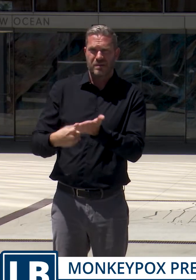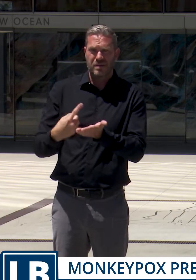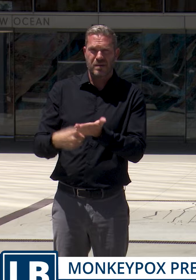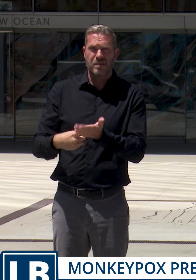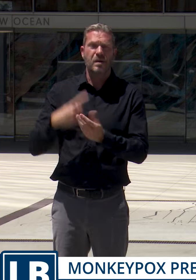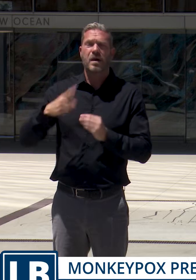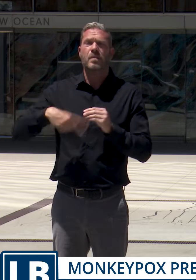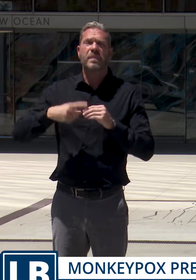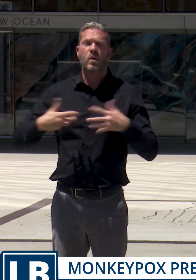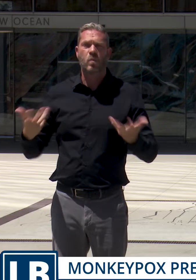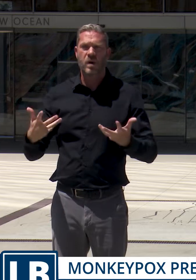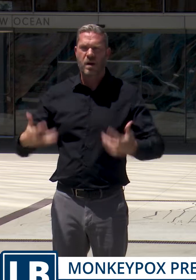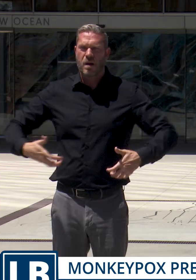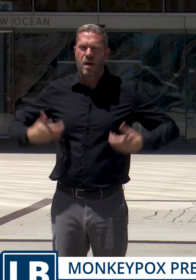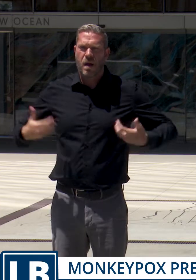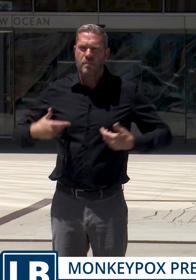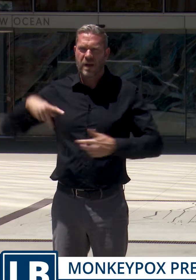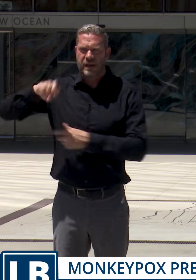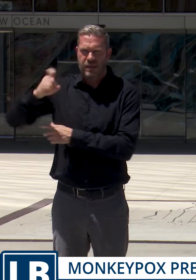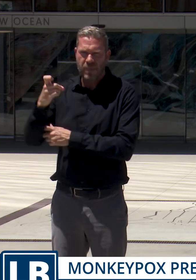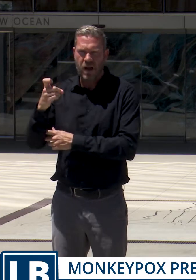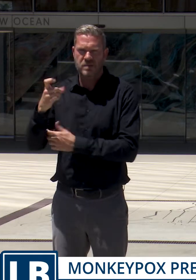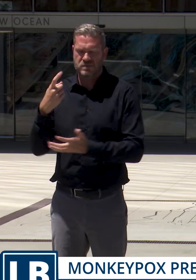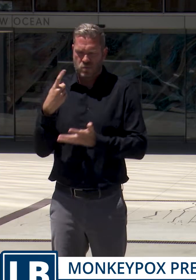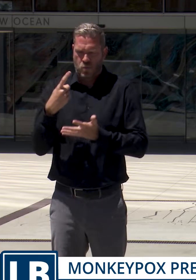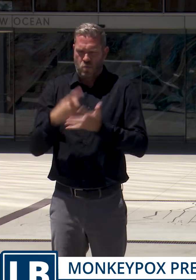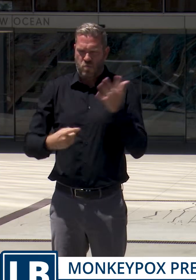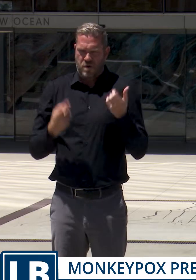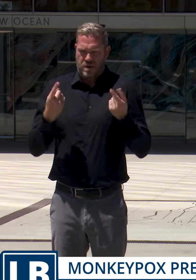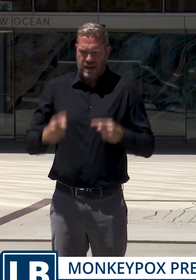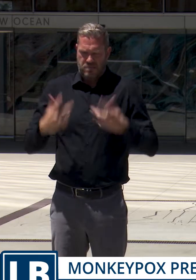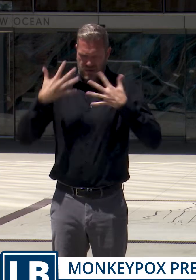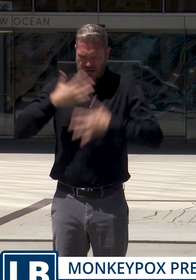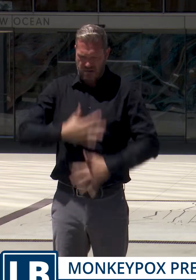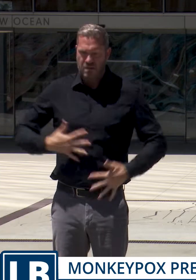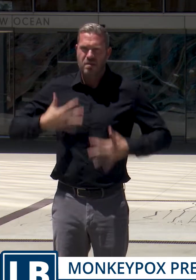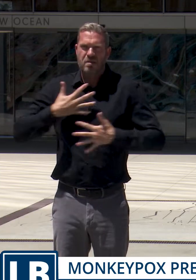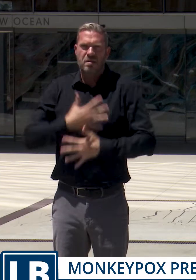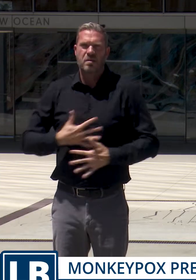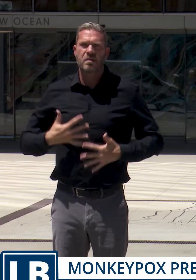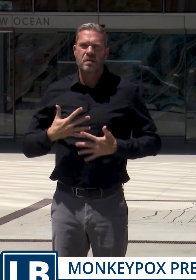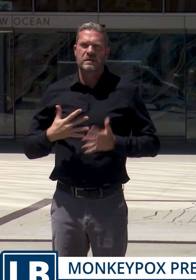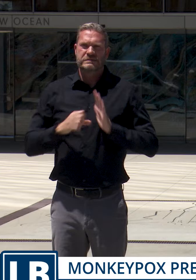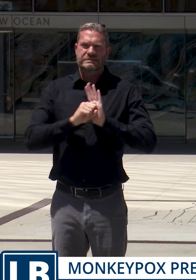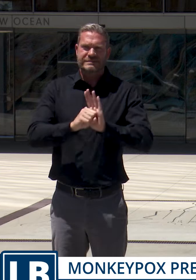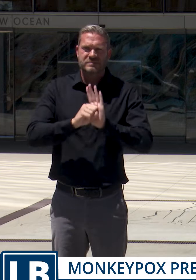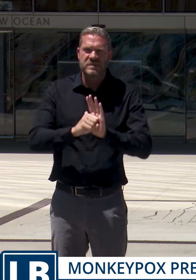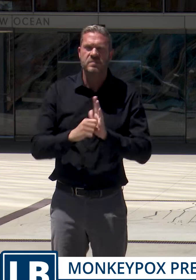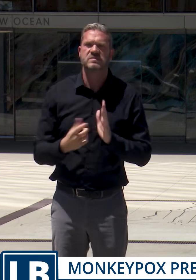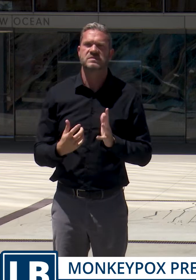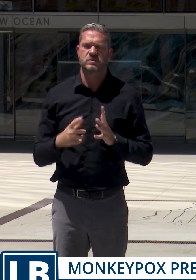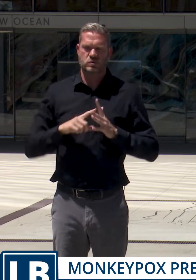as well as testing and vaccination information so starting with the basics monkey pox is a rare